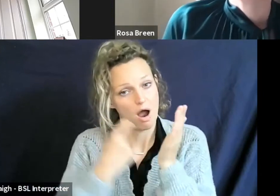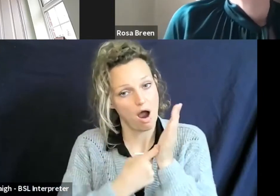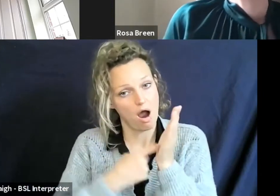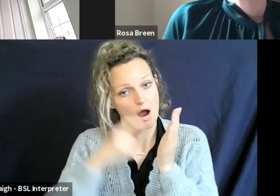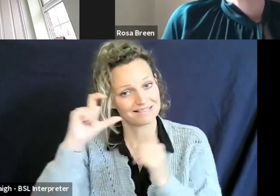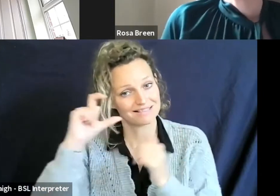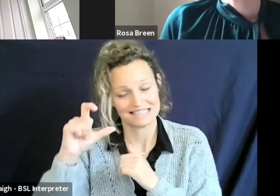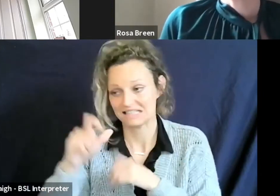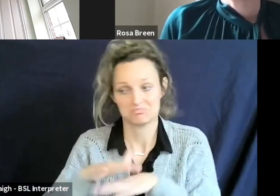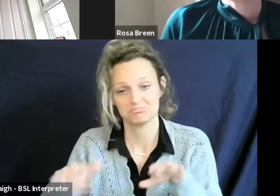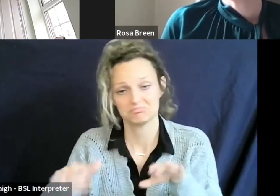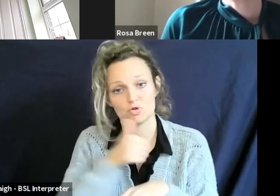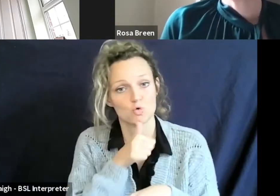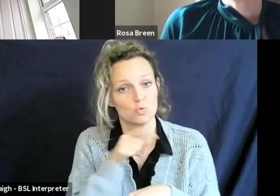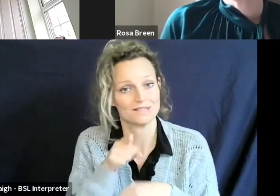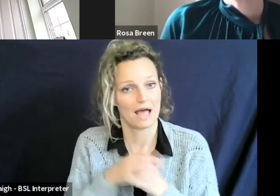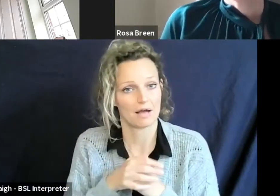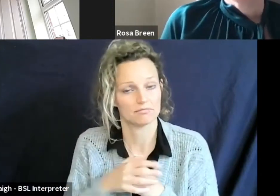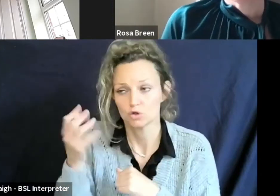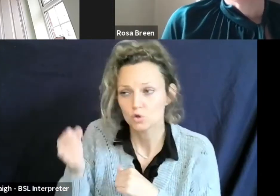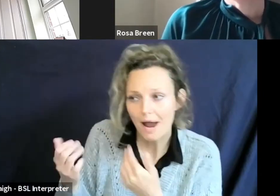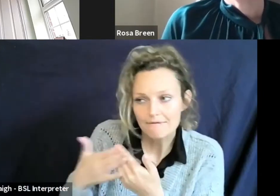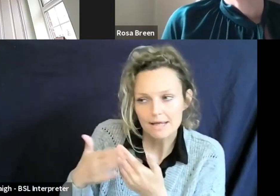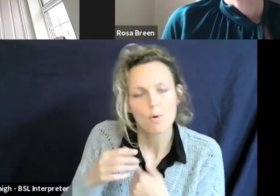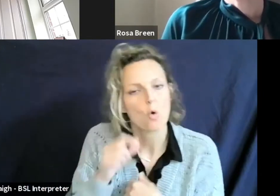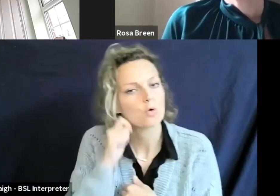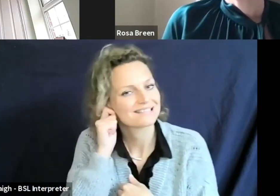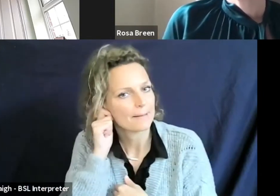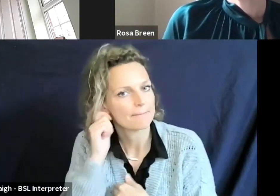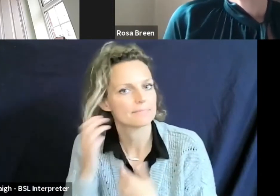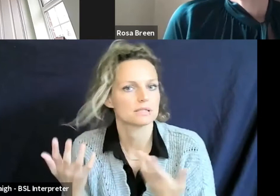small to medium-sized businesses, they are all using that ATSbot to sift through applications.